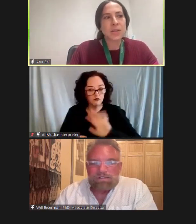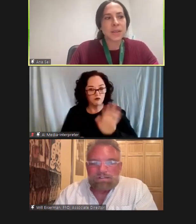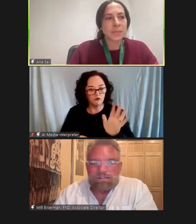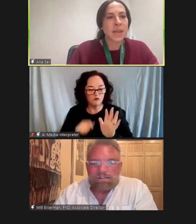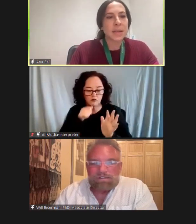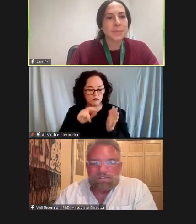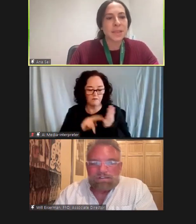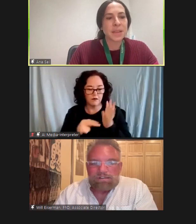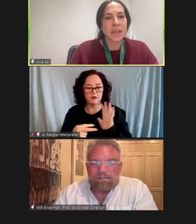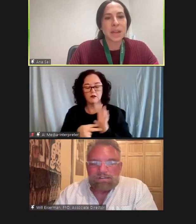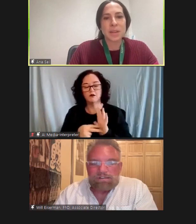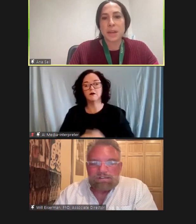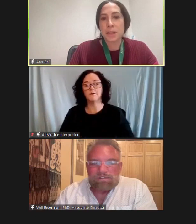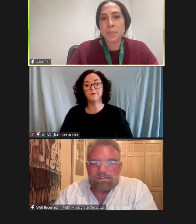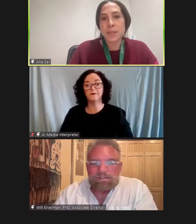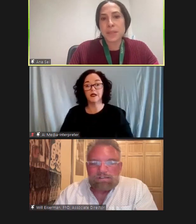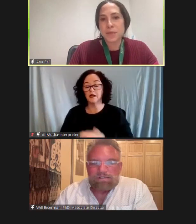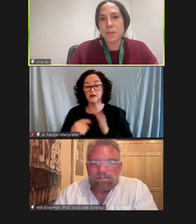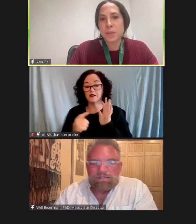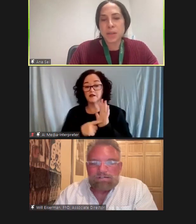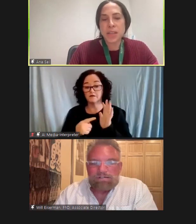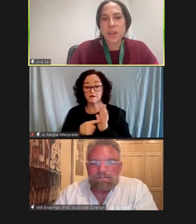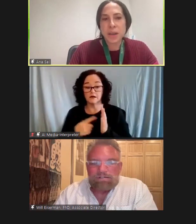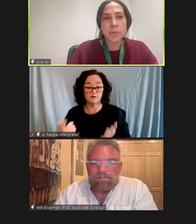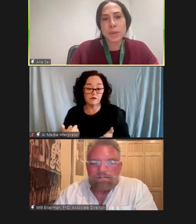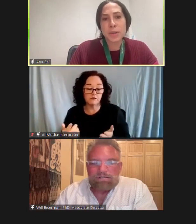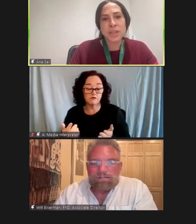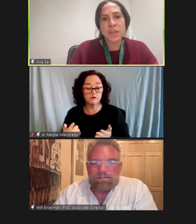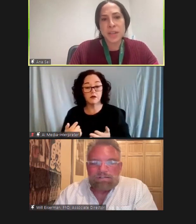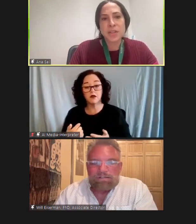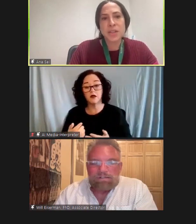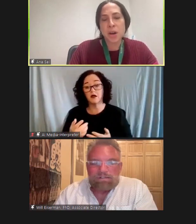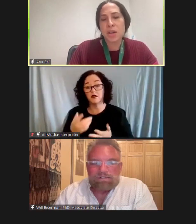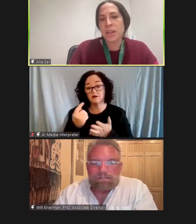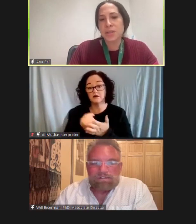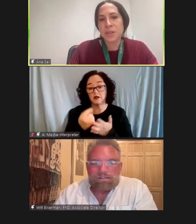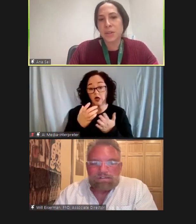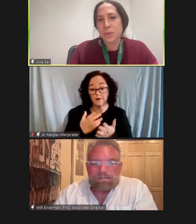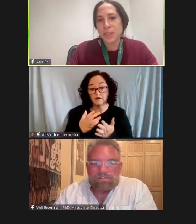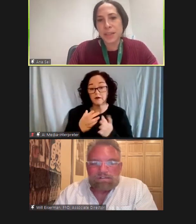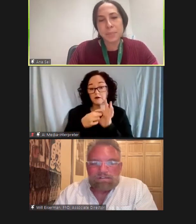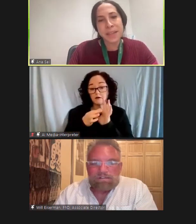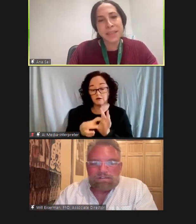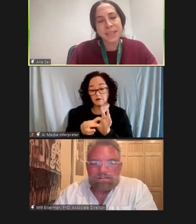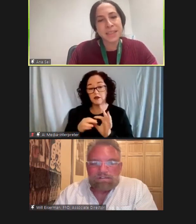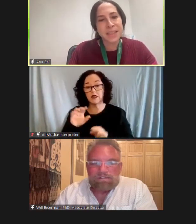sometimes their therapists from Early Childhood Intervention are introducing